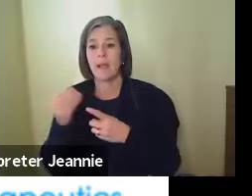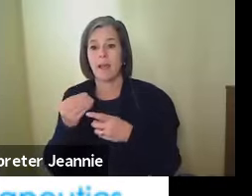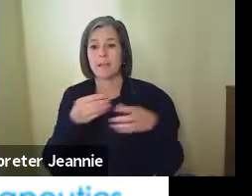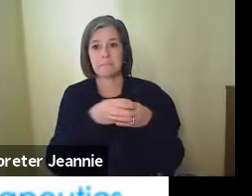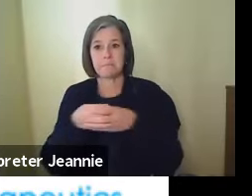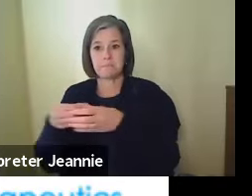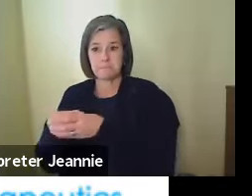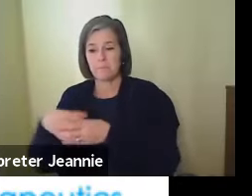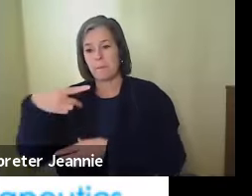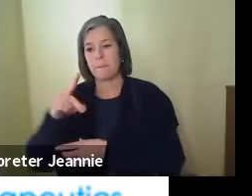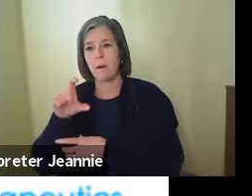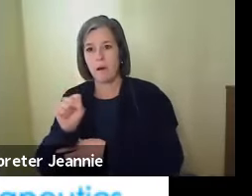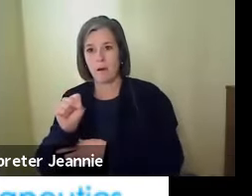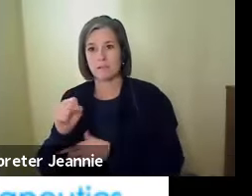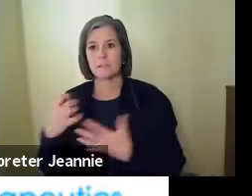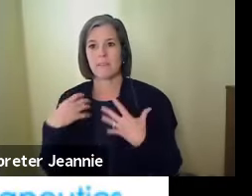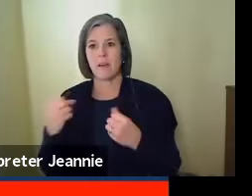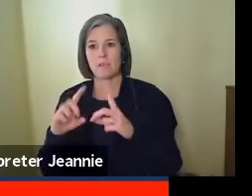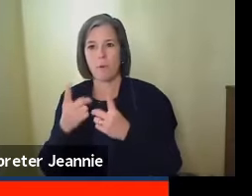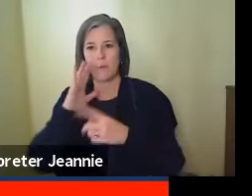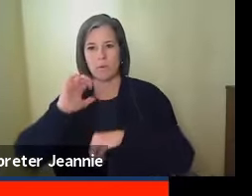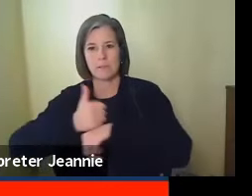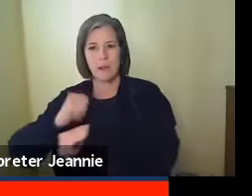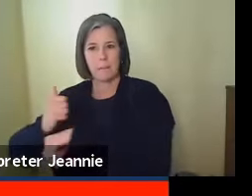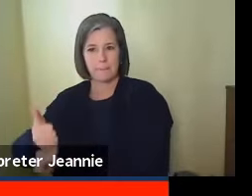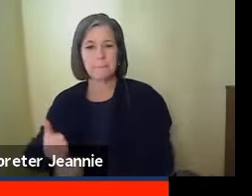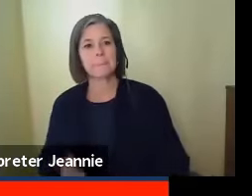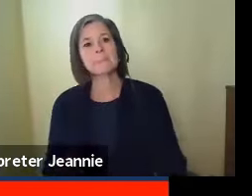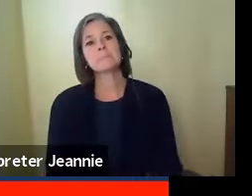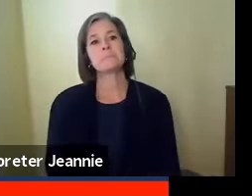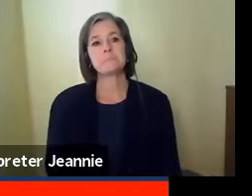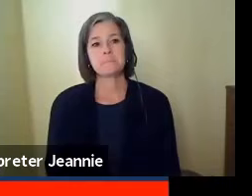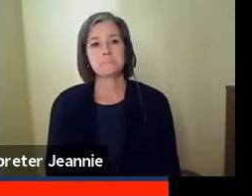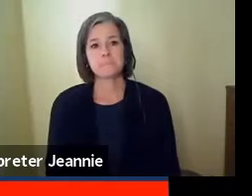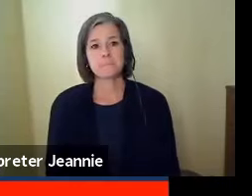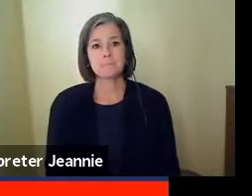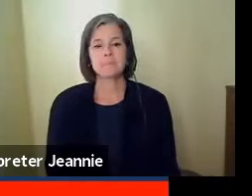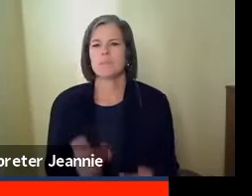the health departments would put up. So just quickly about mRNA